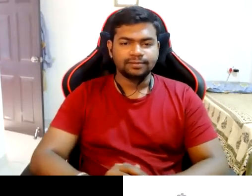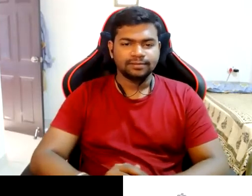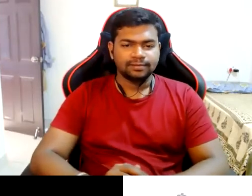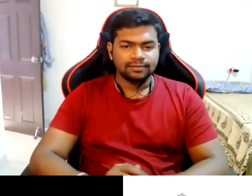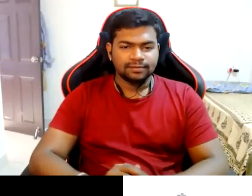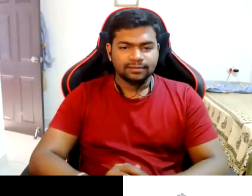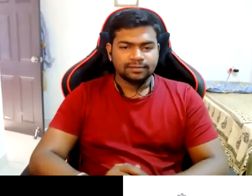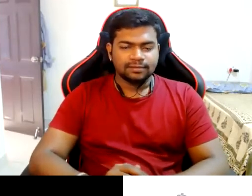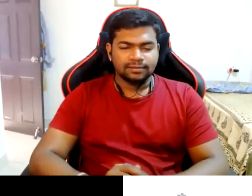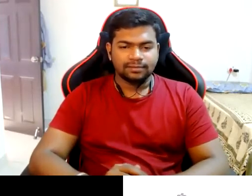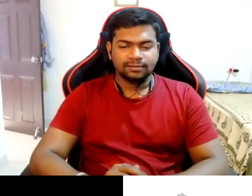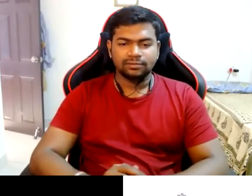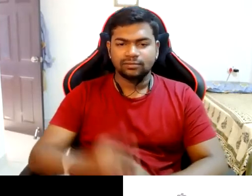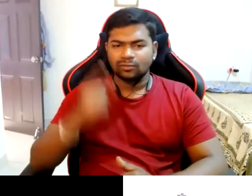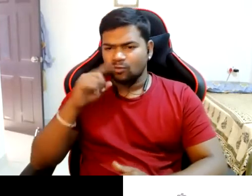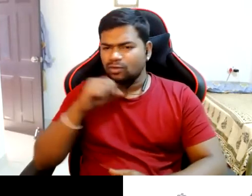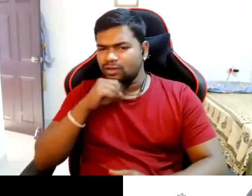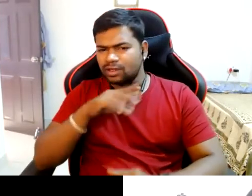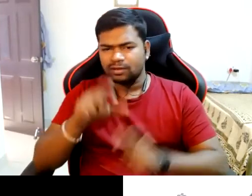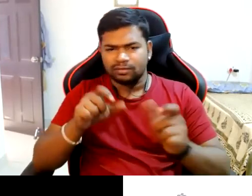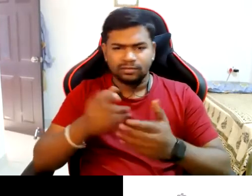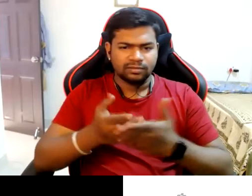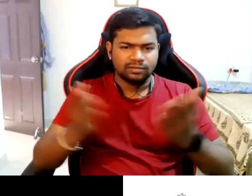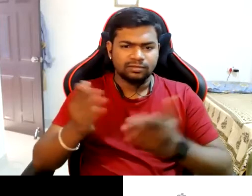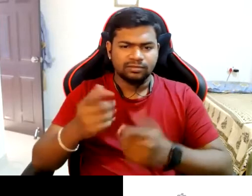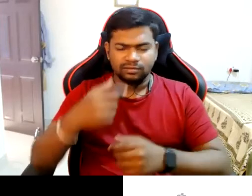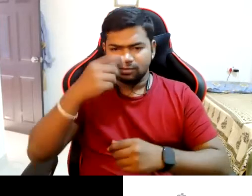so to the young folks you are living in a time that is truly.